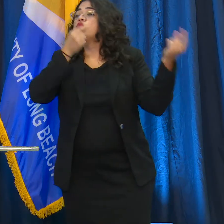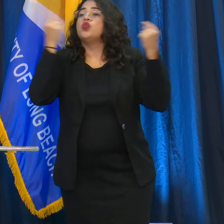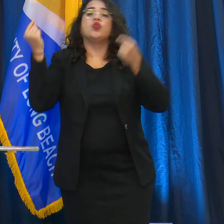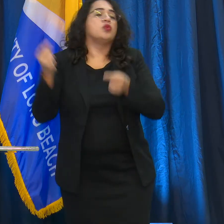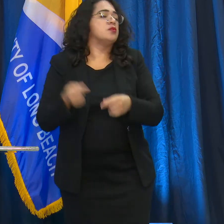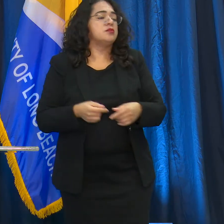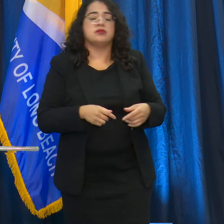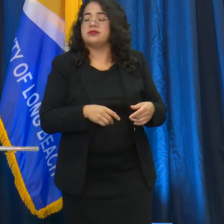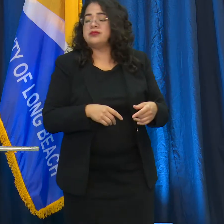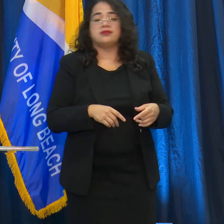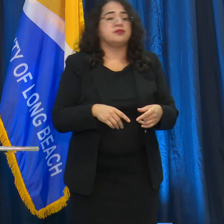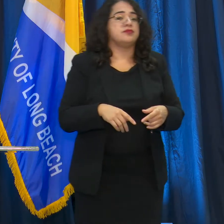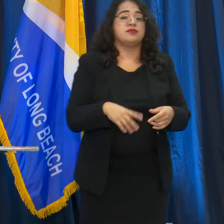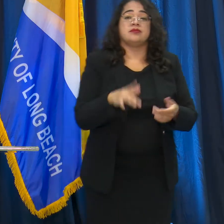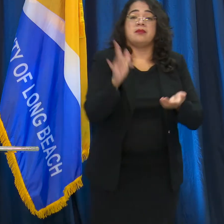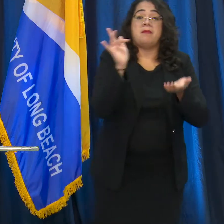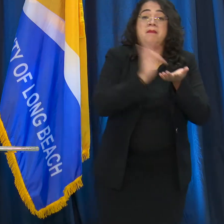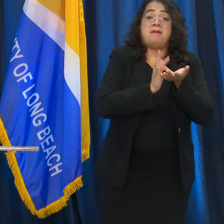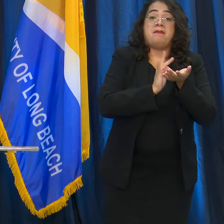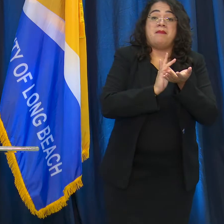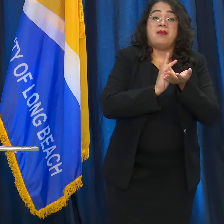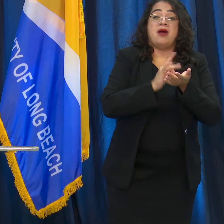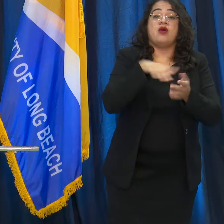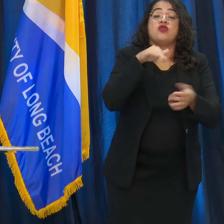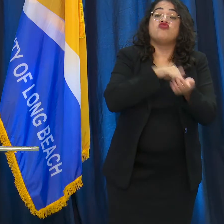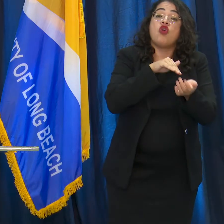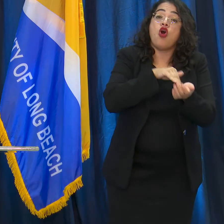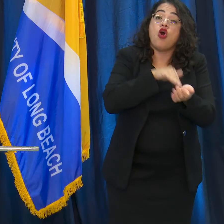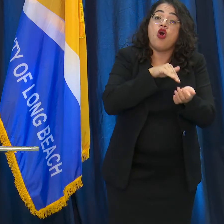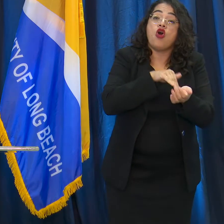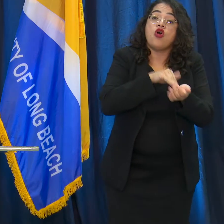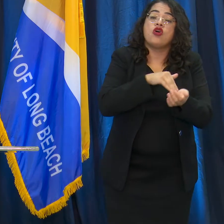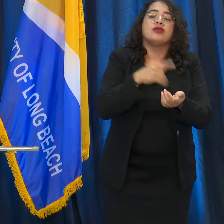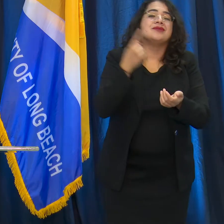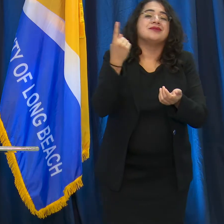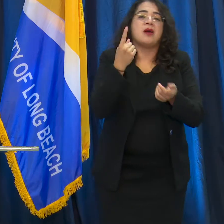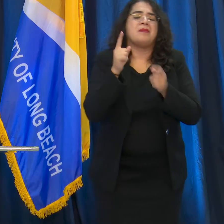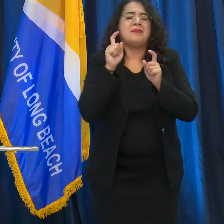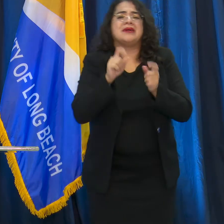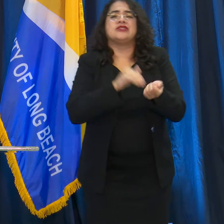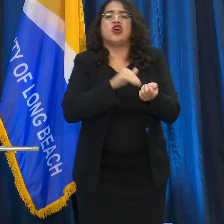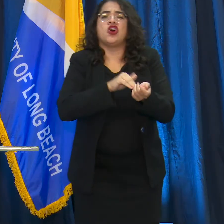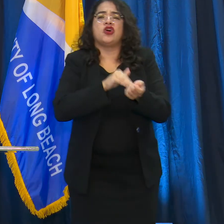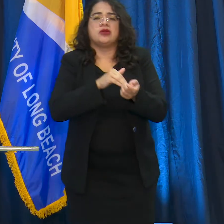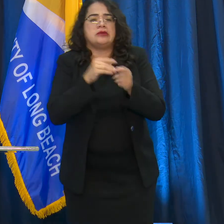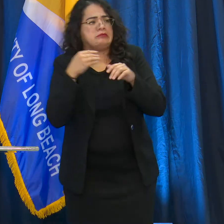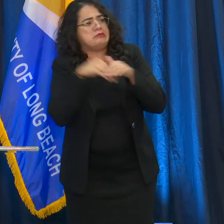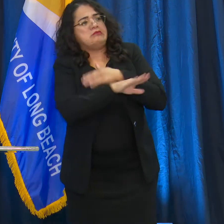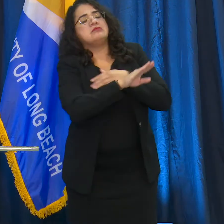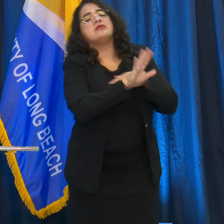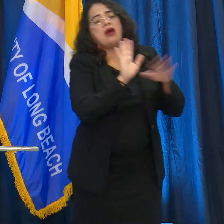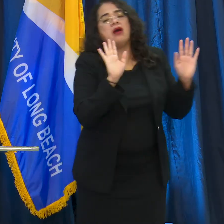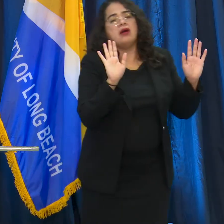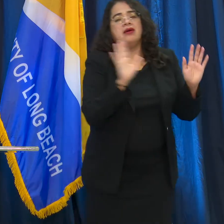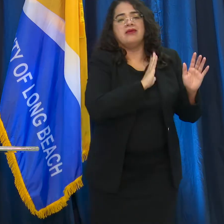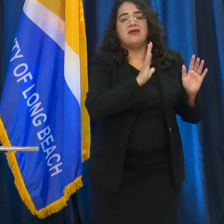except to receive necessary medical care. Additionally, individuals in self-isolation are required to notify any close contacts they had